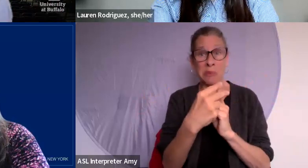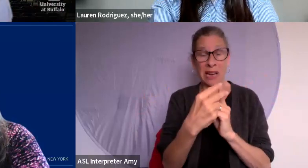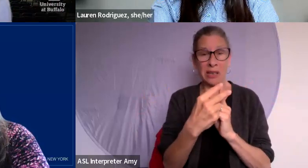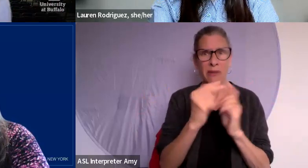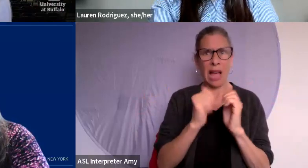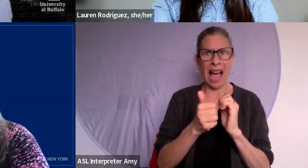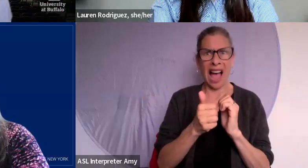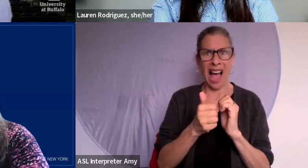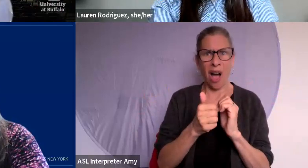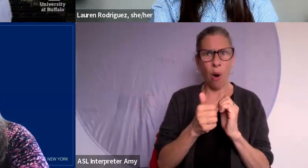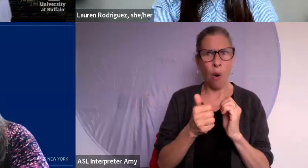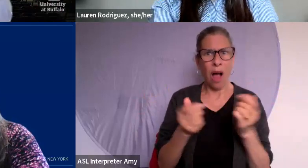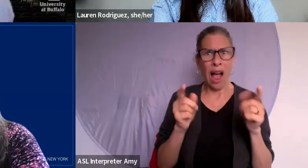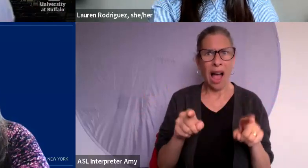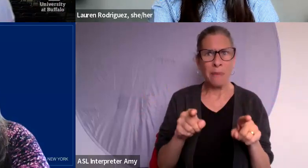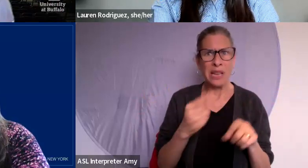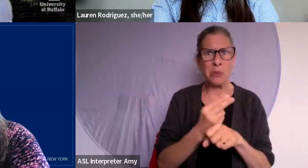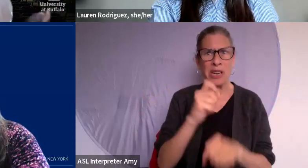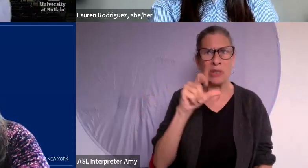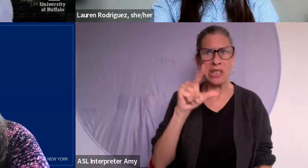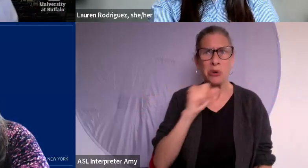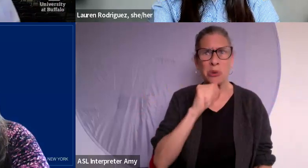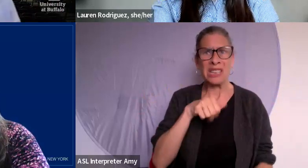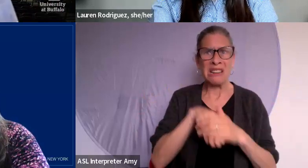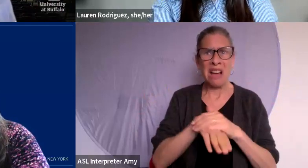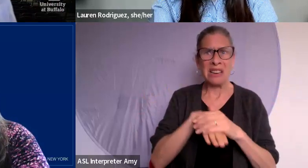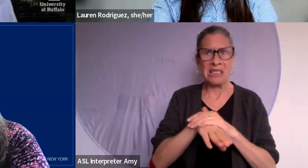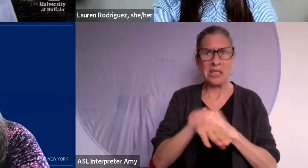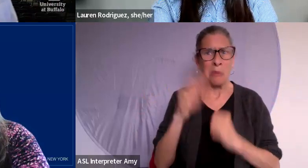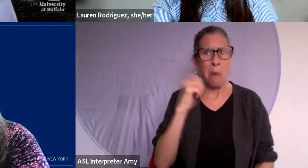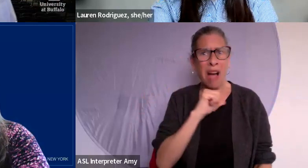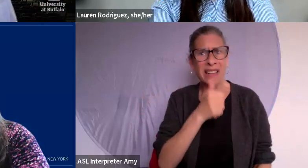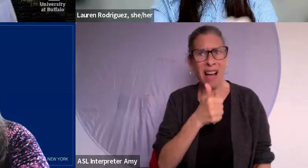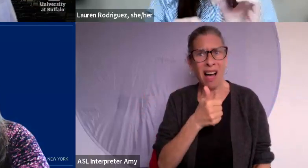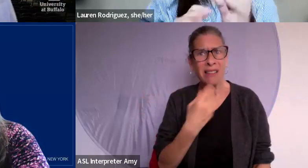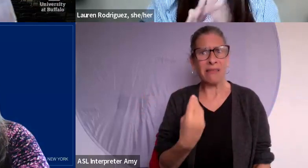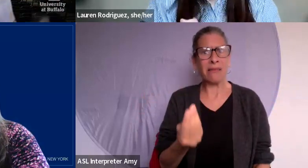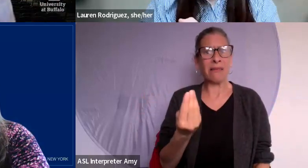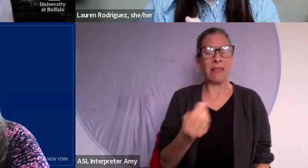it be that we're using tools that aren't accessible? Why aren't they assessable? The reality is, that's kind of where